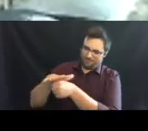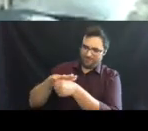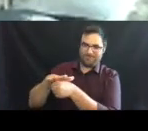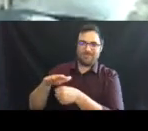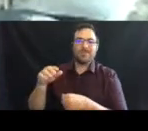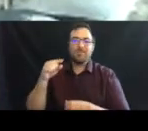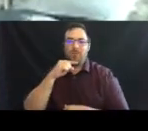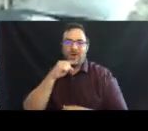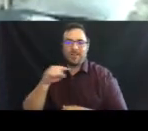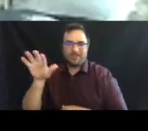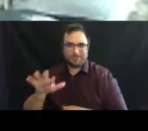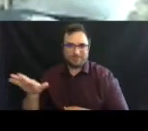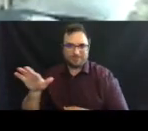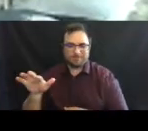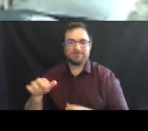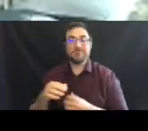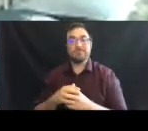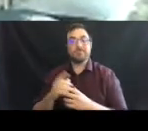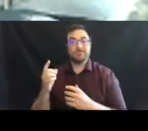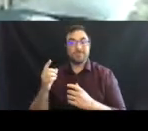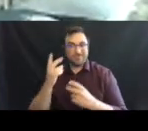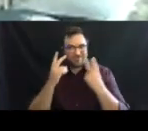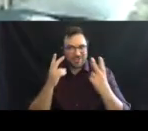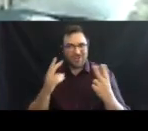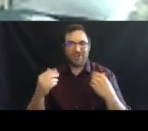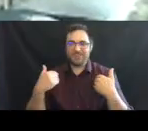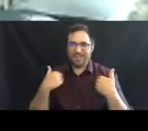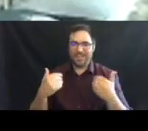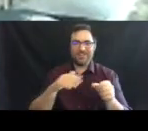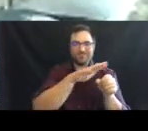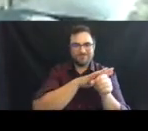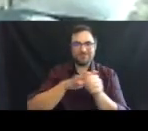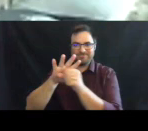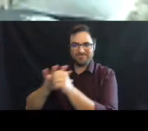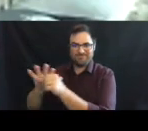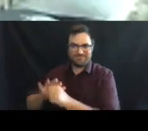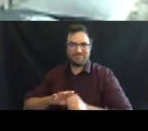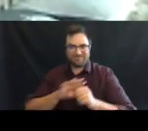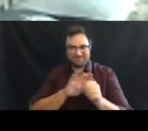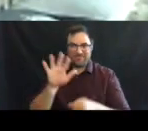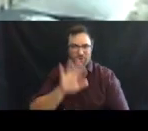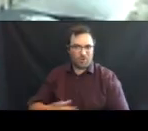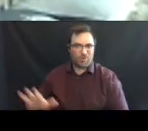but as you learned from our introductions we have staff situated throughout the state of Wisconsin